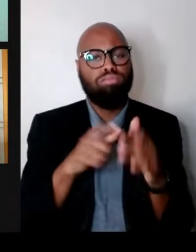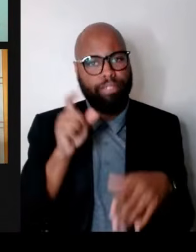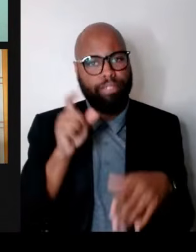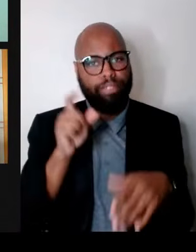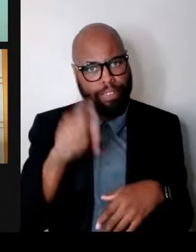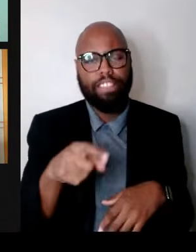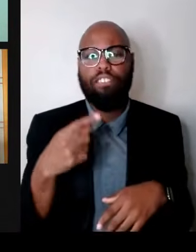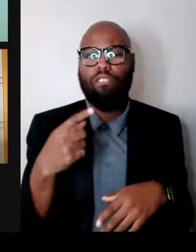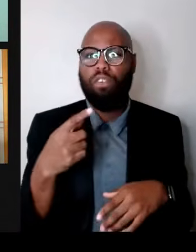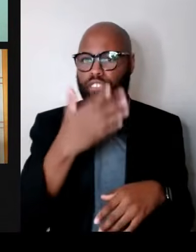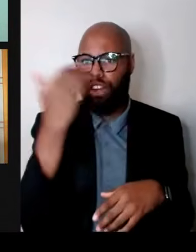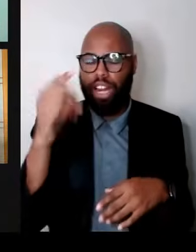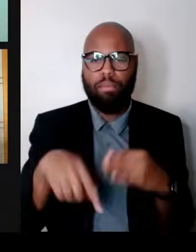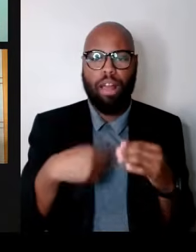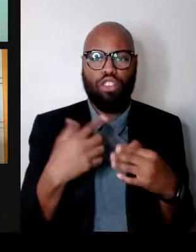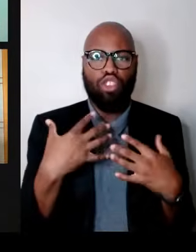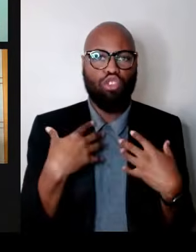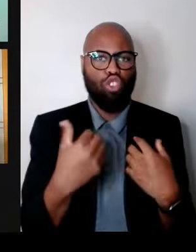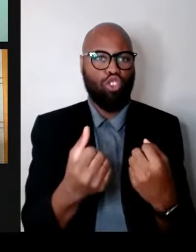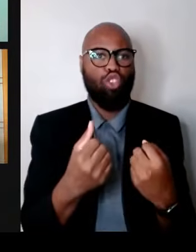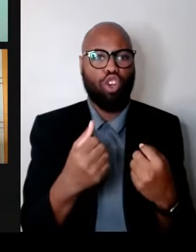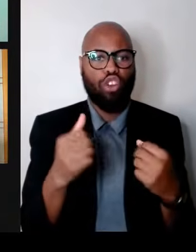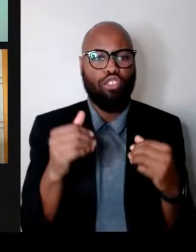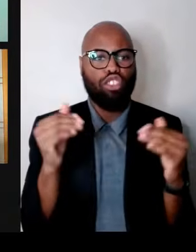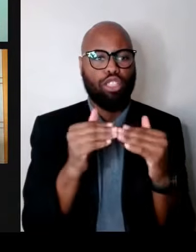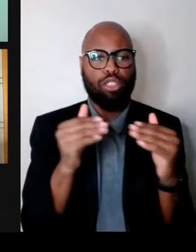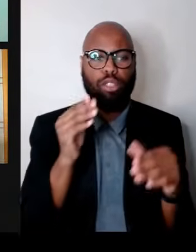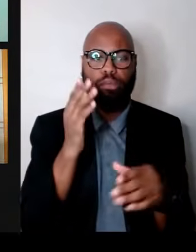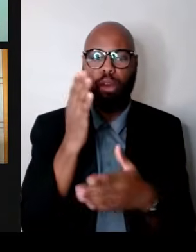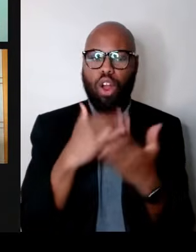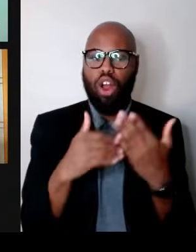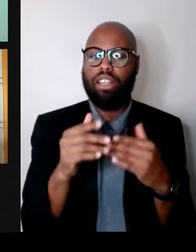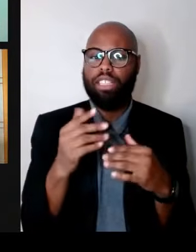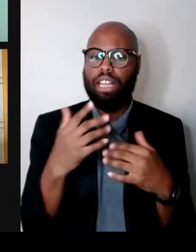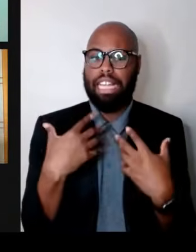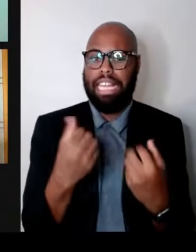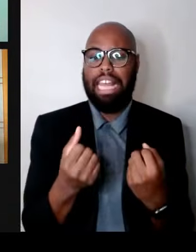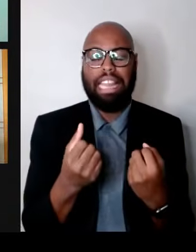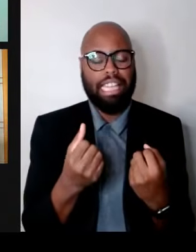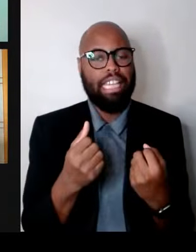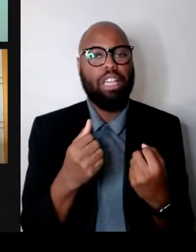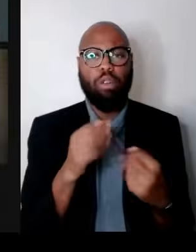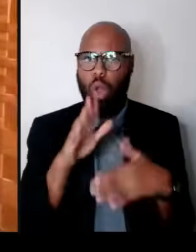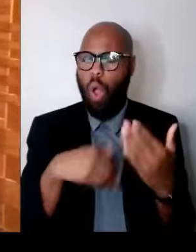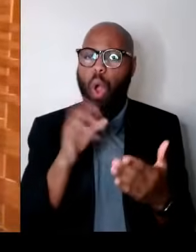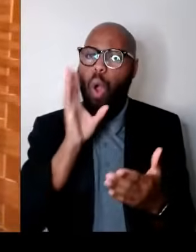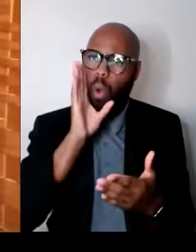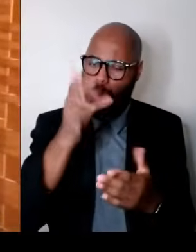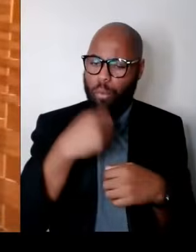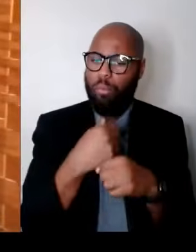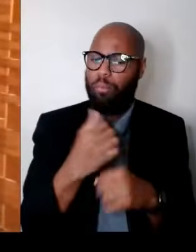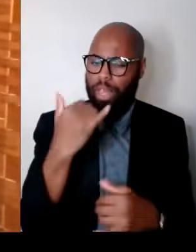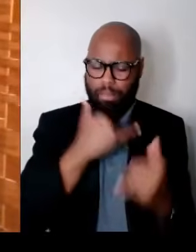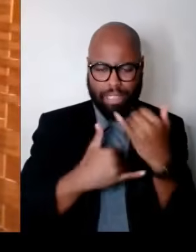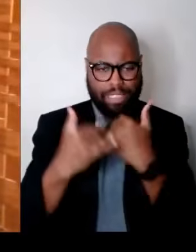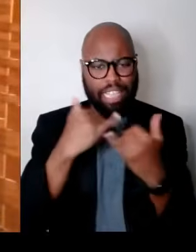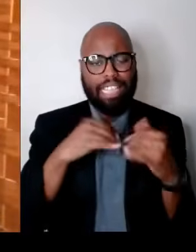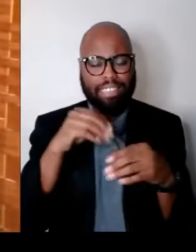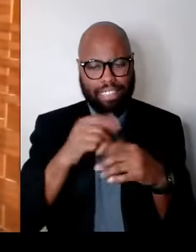a part of the healing is that we will make mistakes in life. Absolutely. But to have that tribe of folks